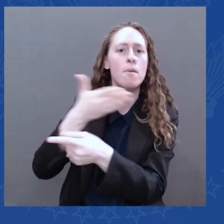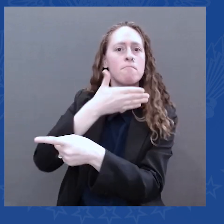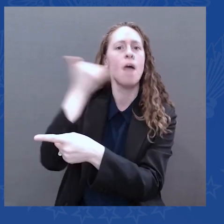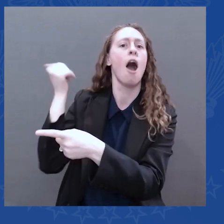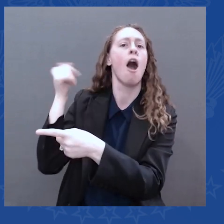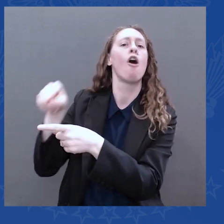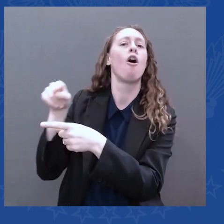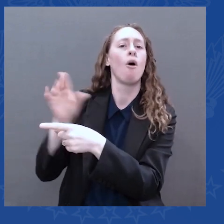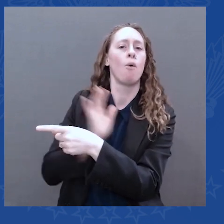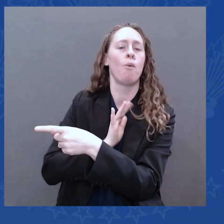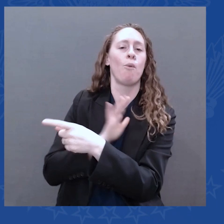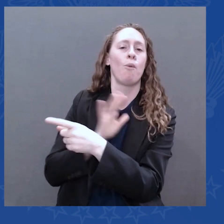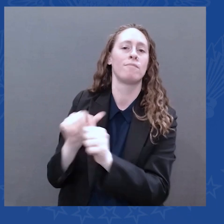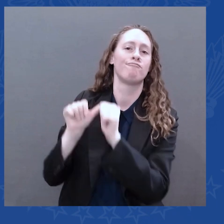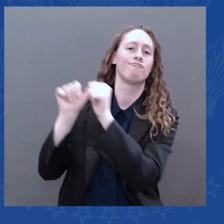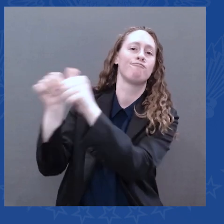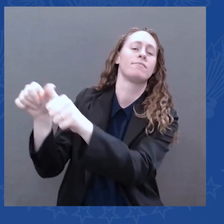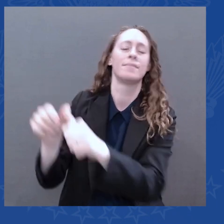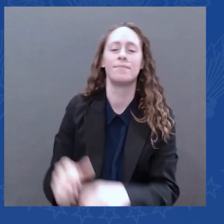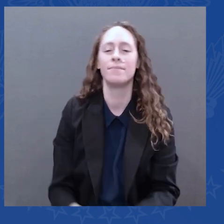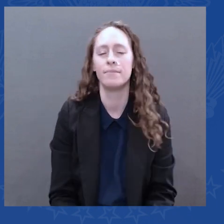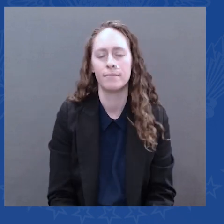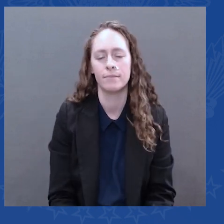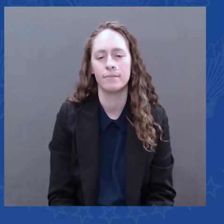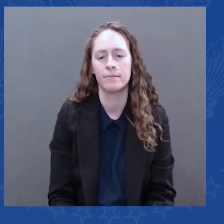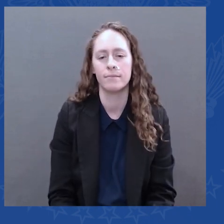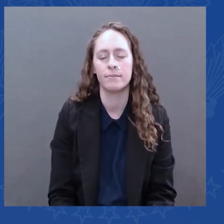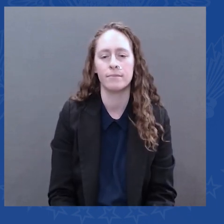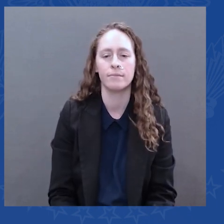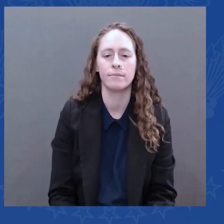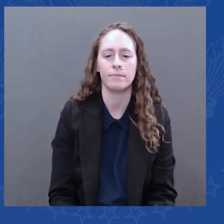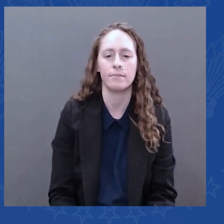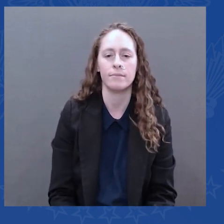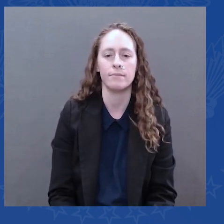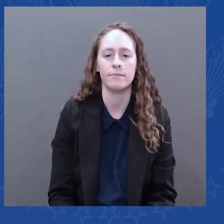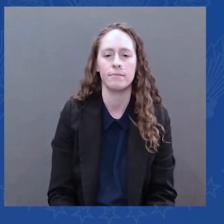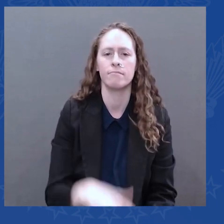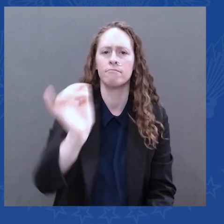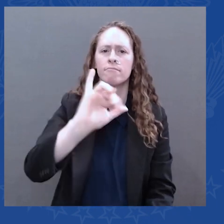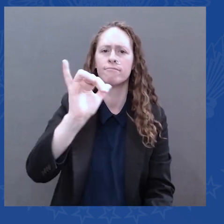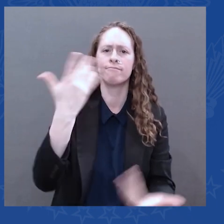economic security, and national security. And we're going to stand up a joint task force